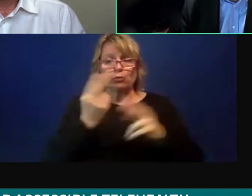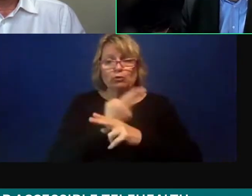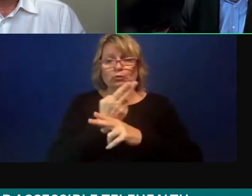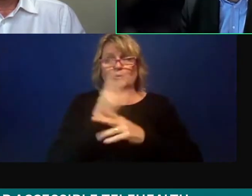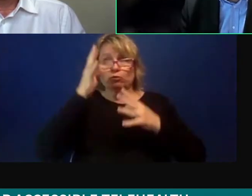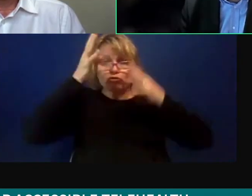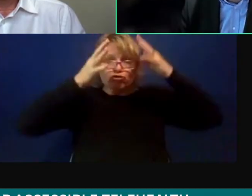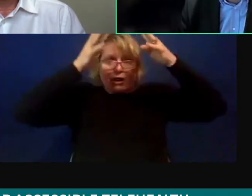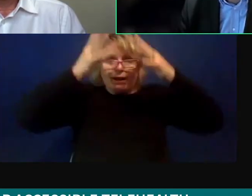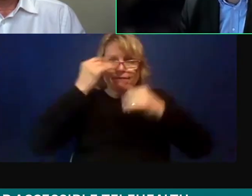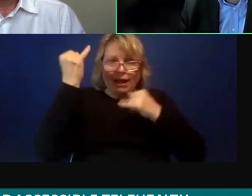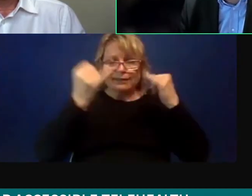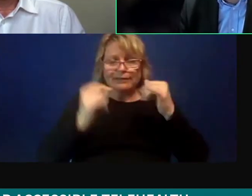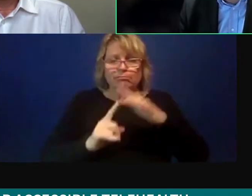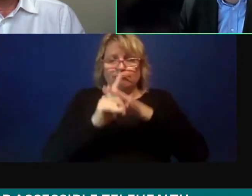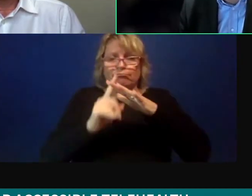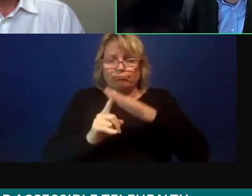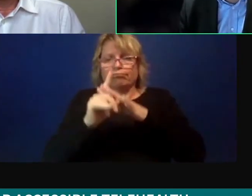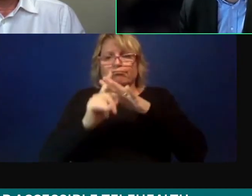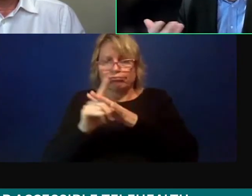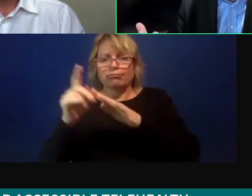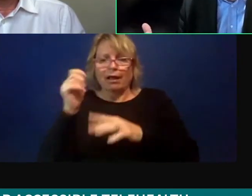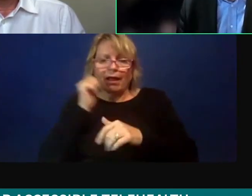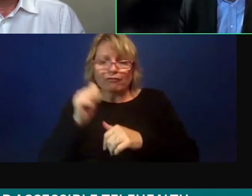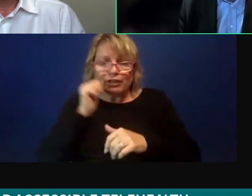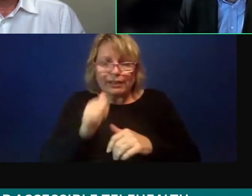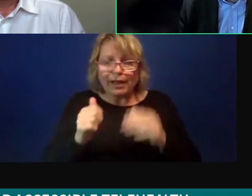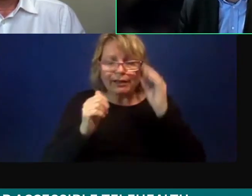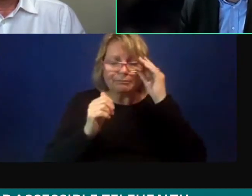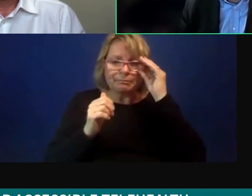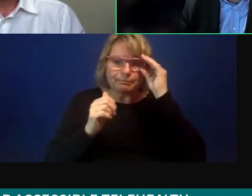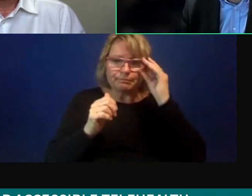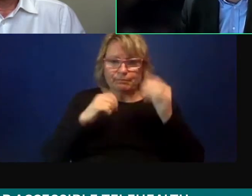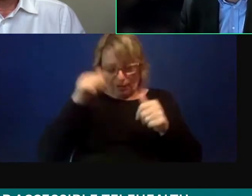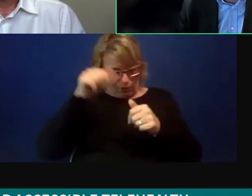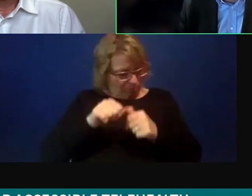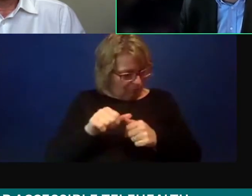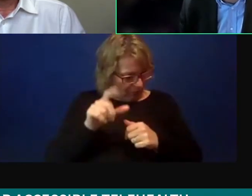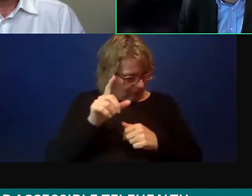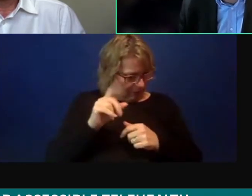coming out every day. I remember I did something with one of the other colleges and they were